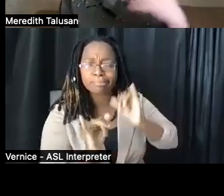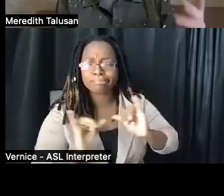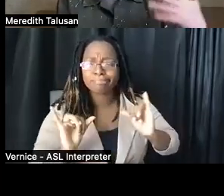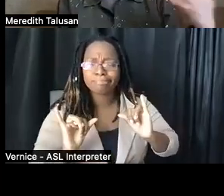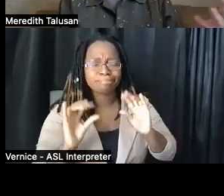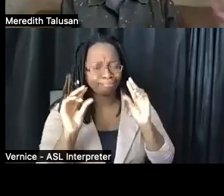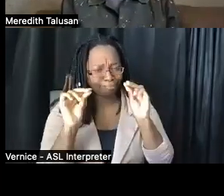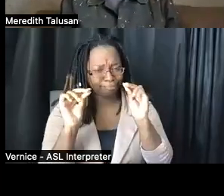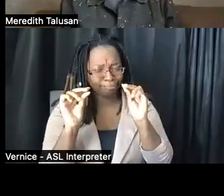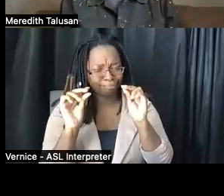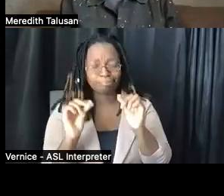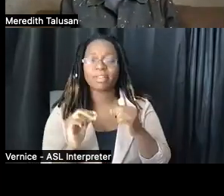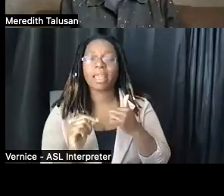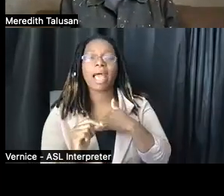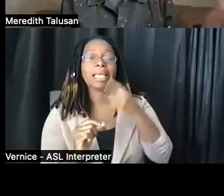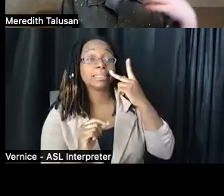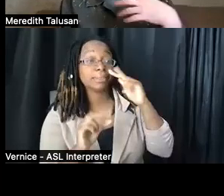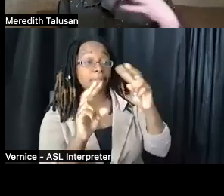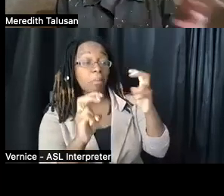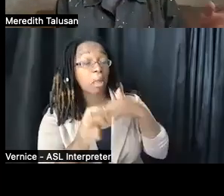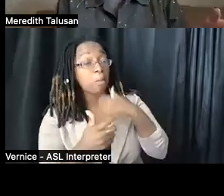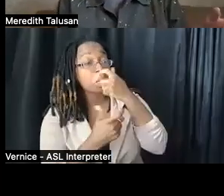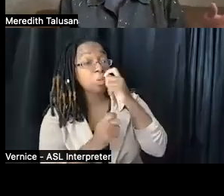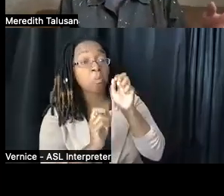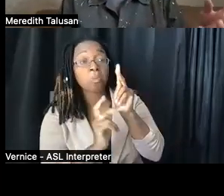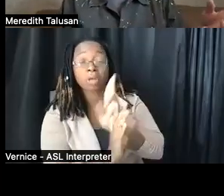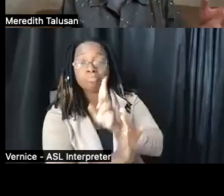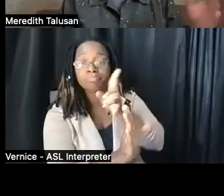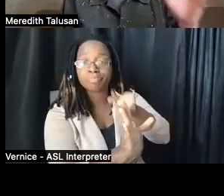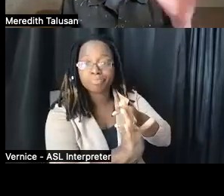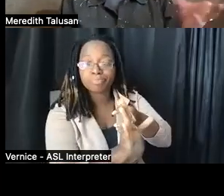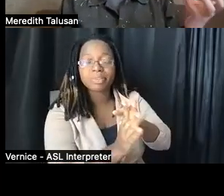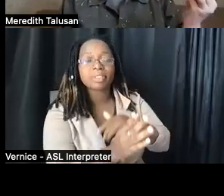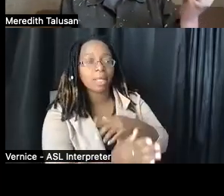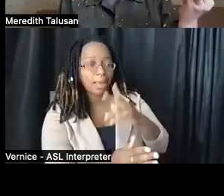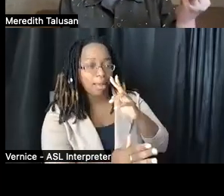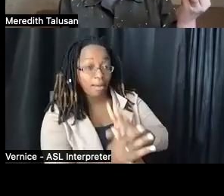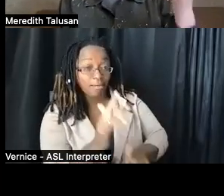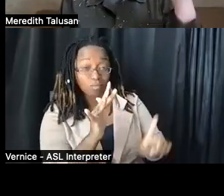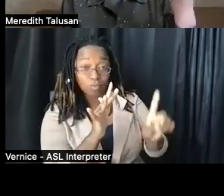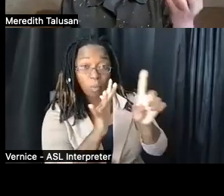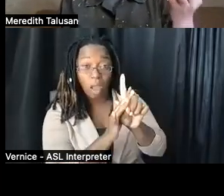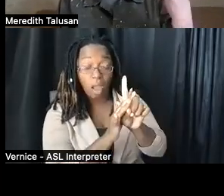I go to events based on things people are interested in and when I meet people at those events,